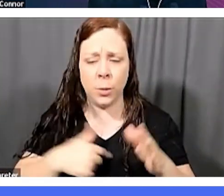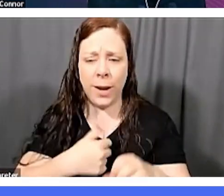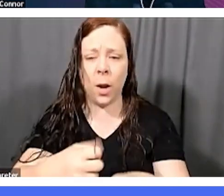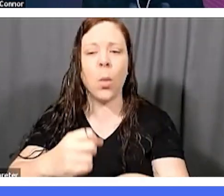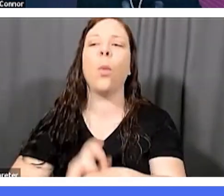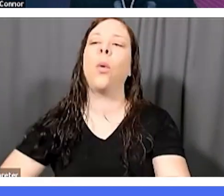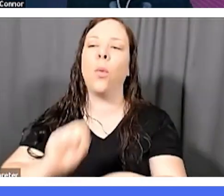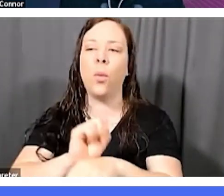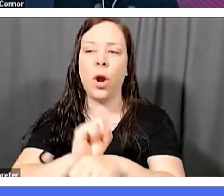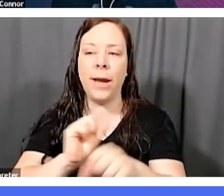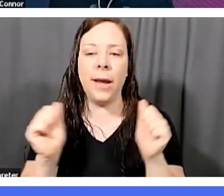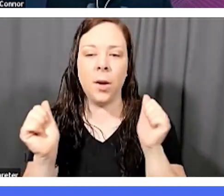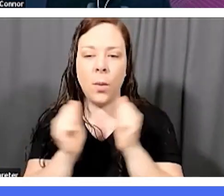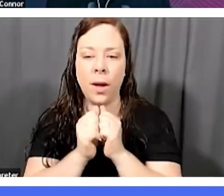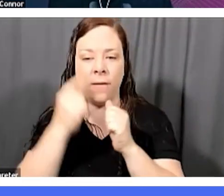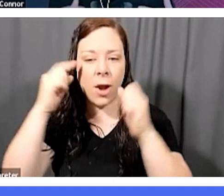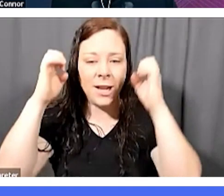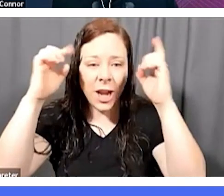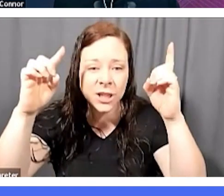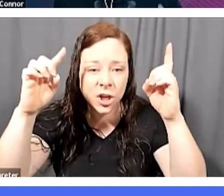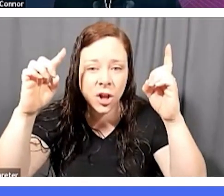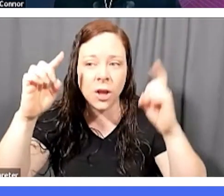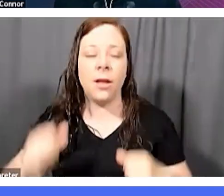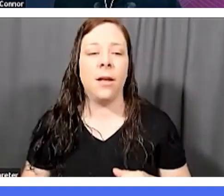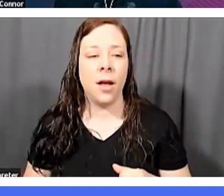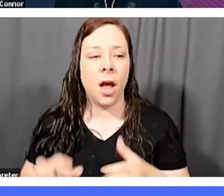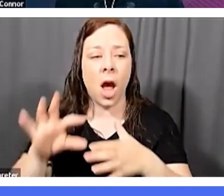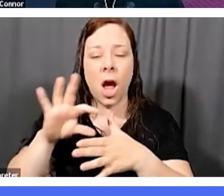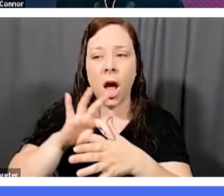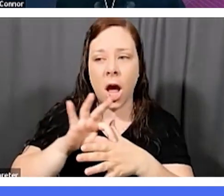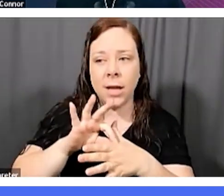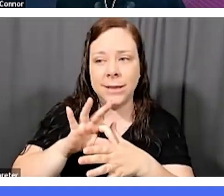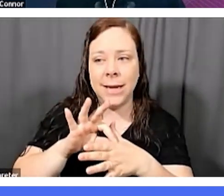with educational content, right? These are content creating leaders.